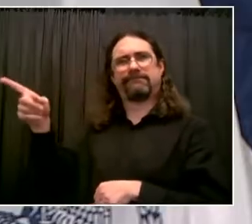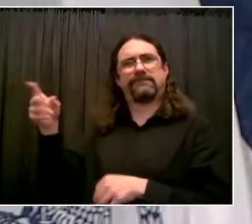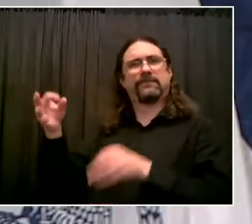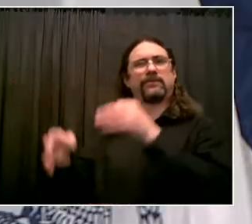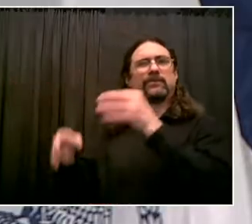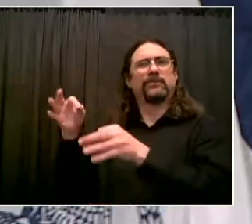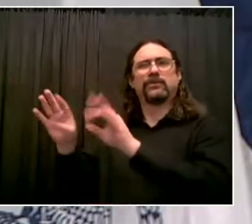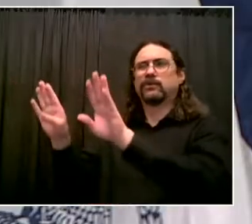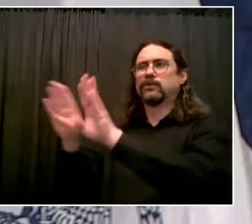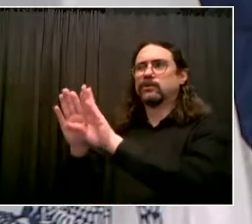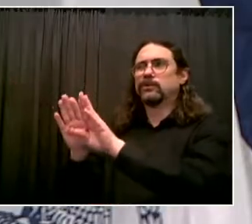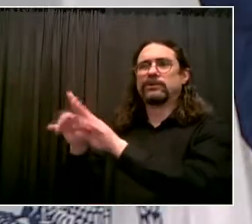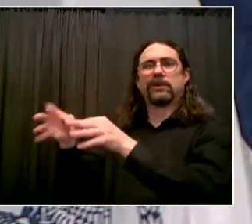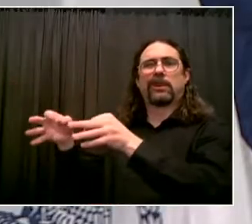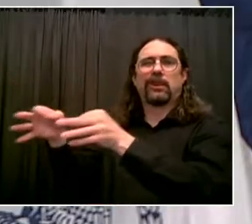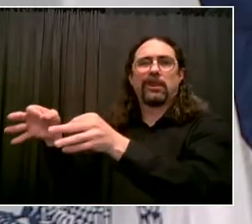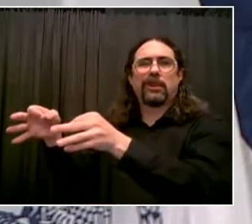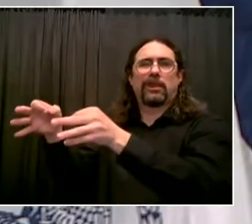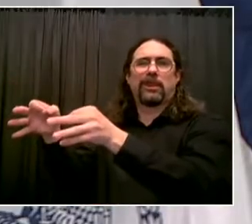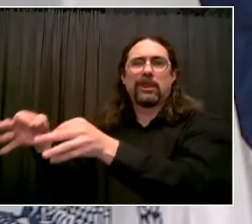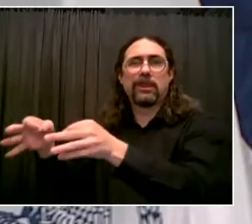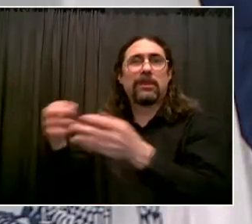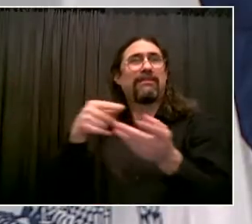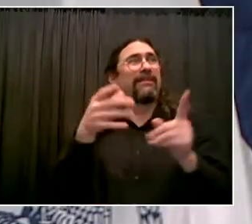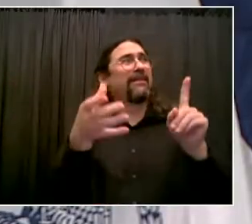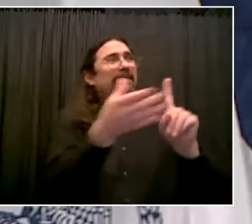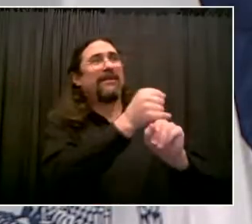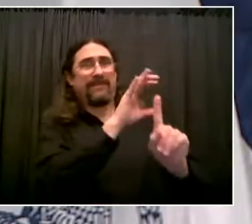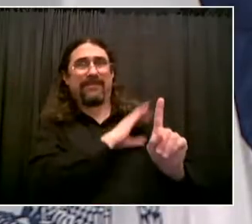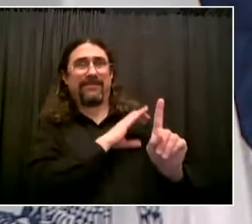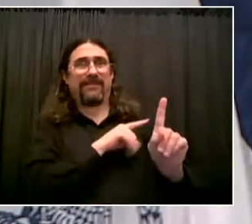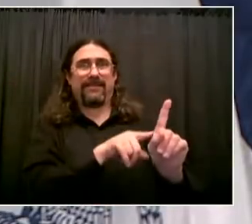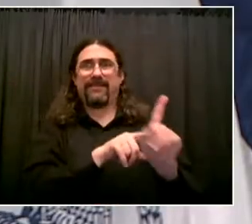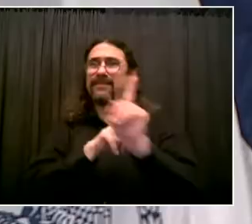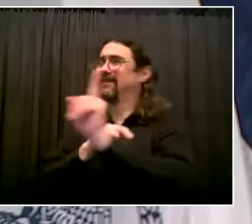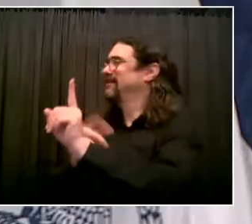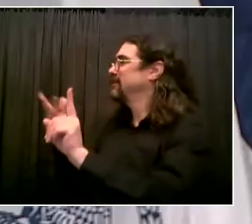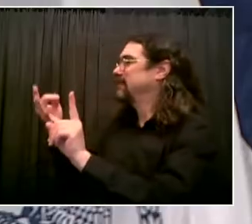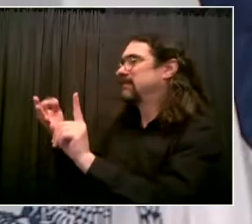THAT MUCH OF THE RIOTS HAVE COME OFRM DELAY IN COURT PROCEEDINGS AND A NUMBER OF RECENT CRIMINAL JUSTICE REFORMS BUT YOUR